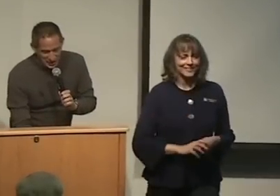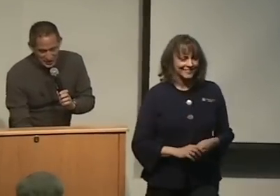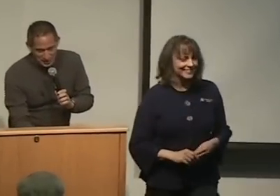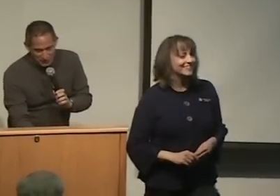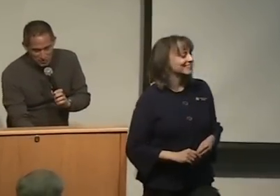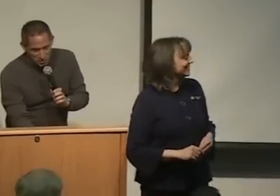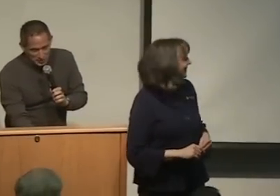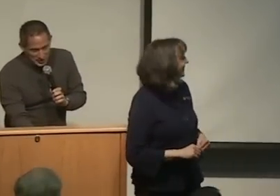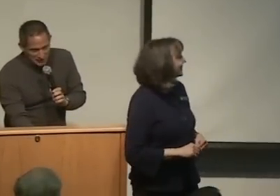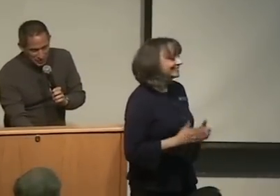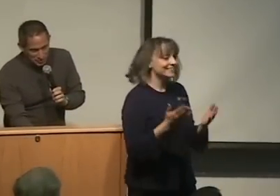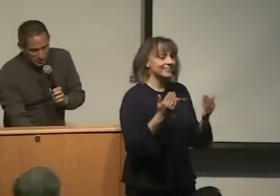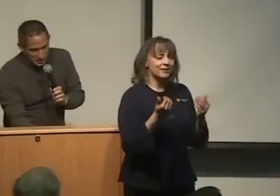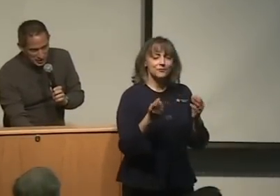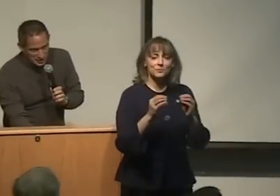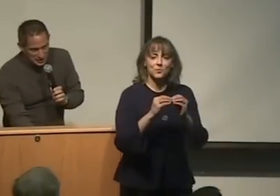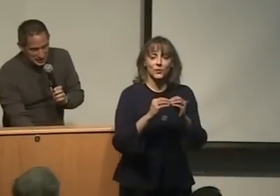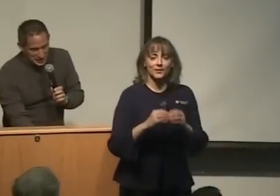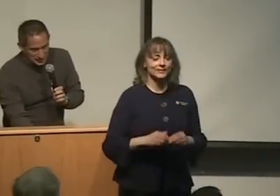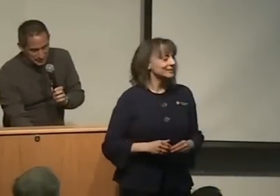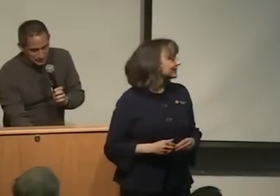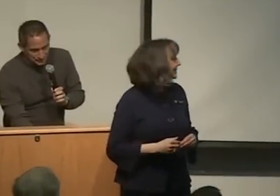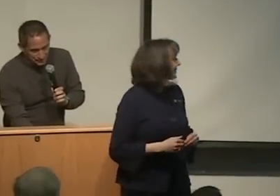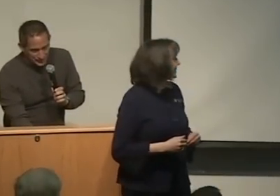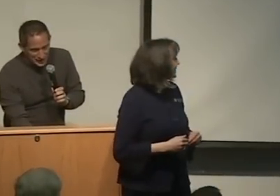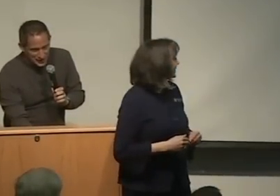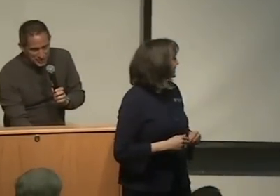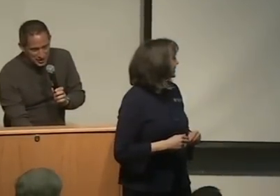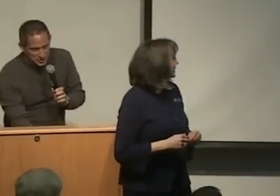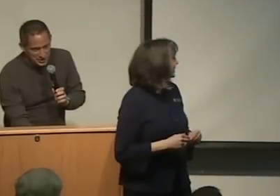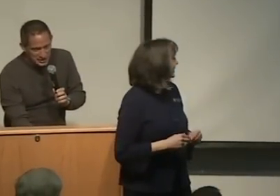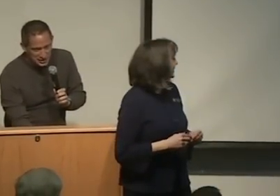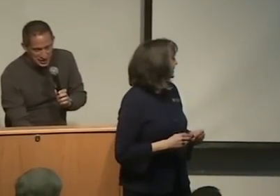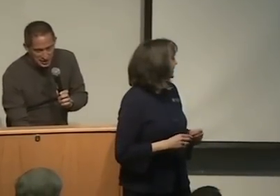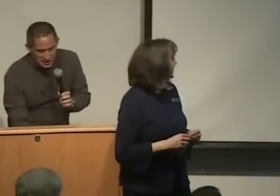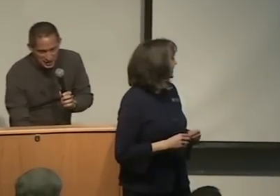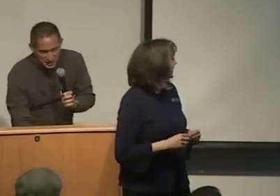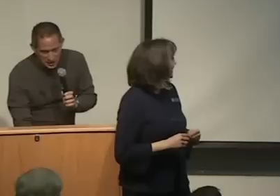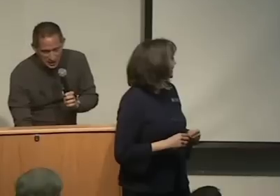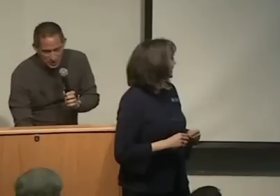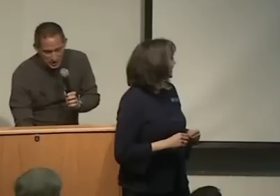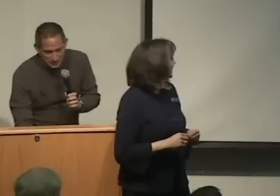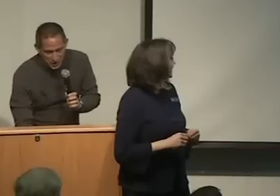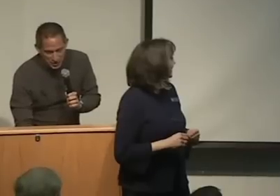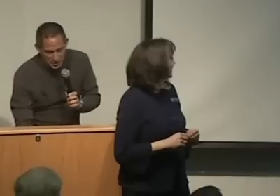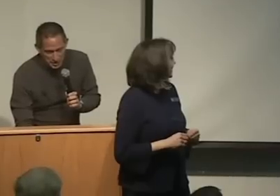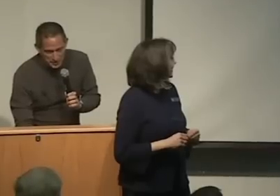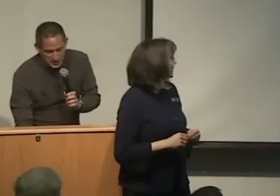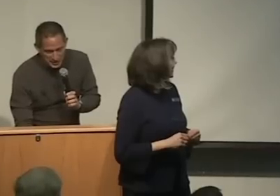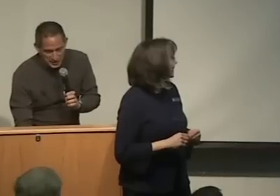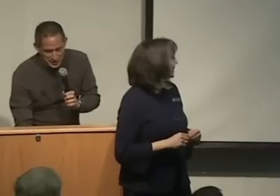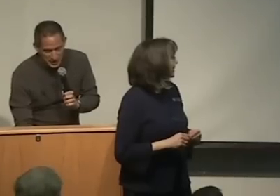Let me have one more. Then we can do this. We can vote on responses, alright?